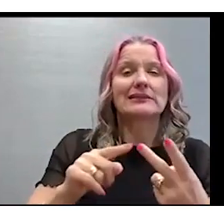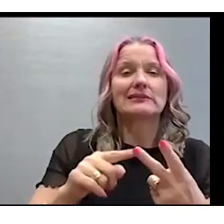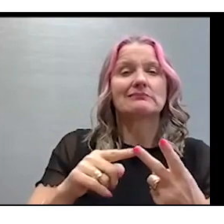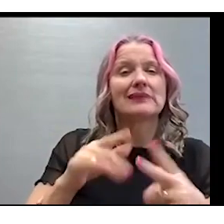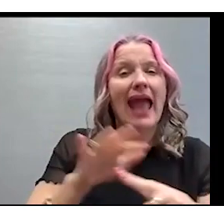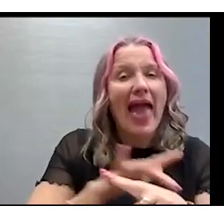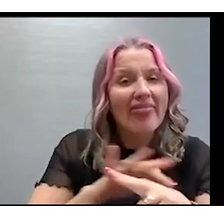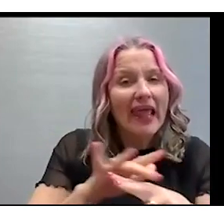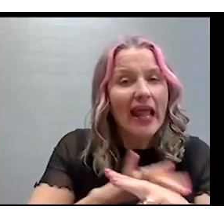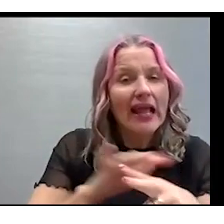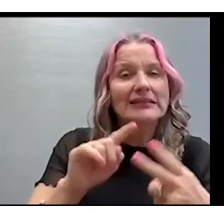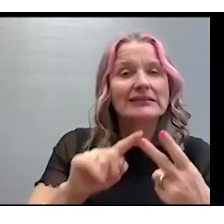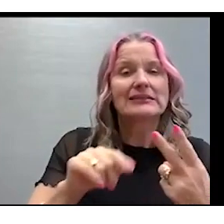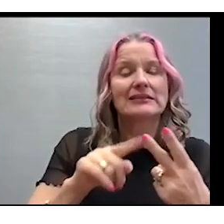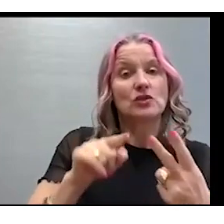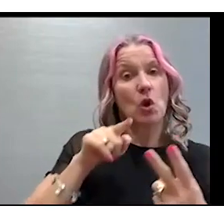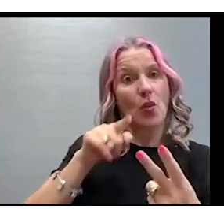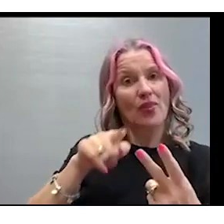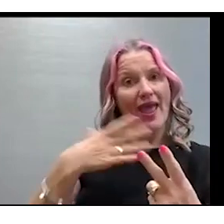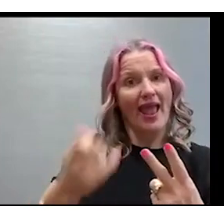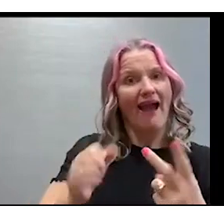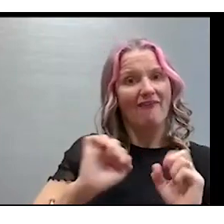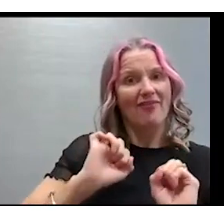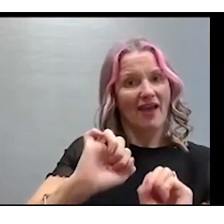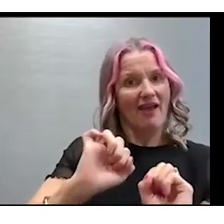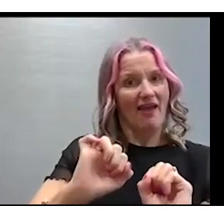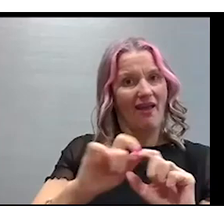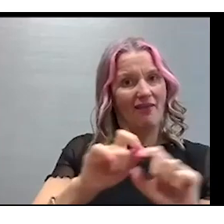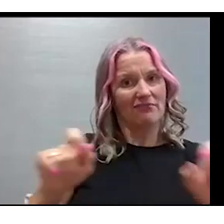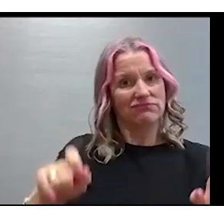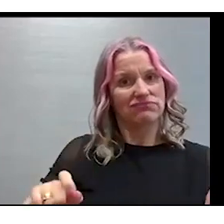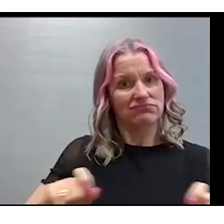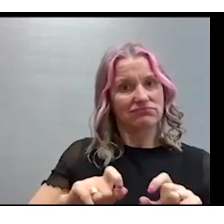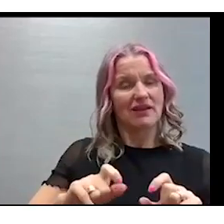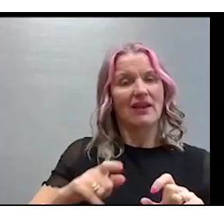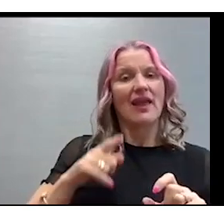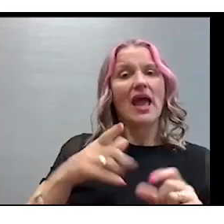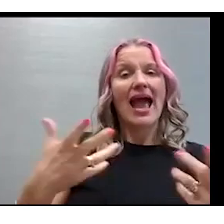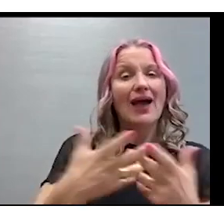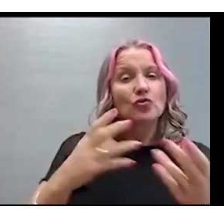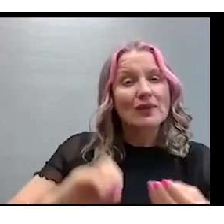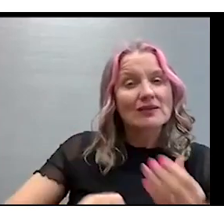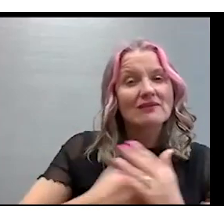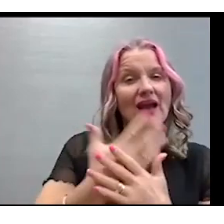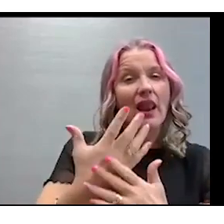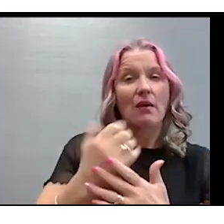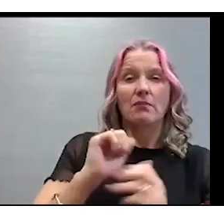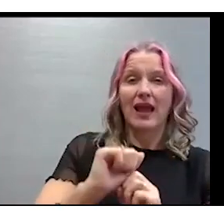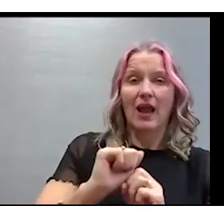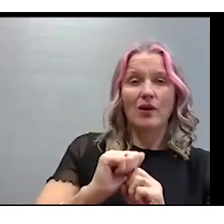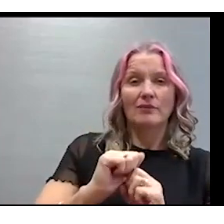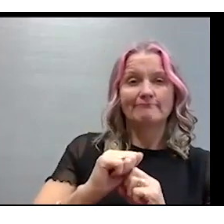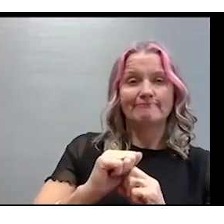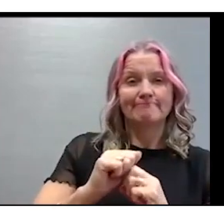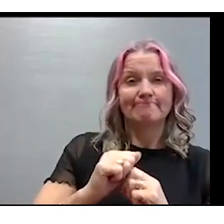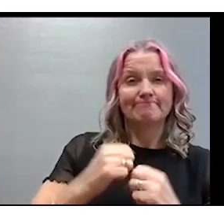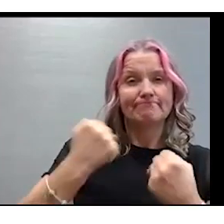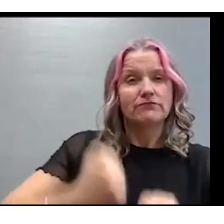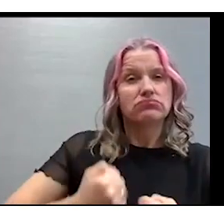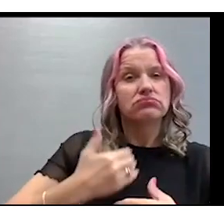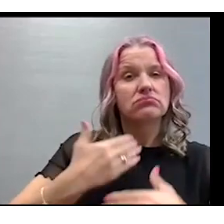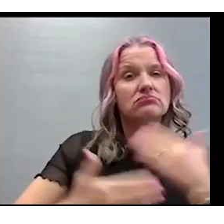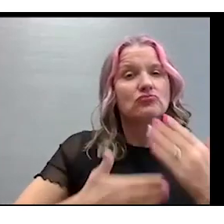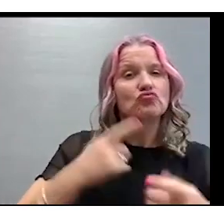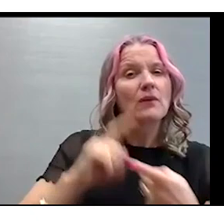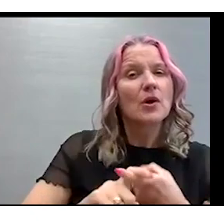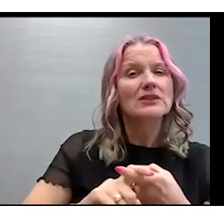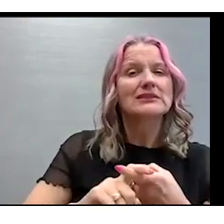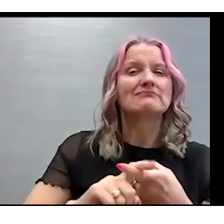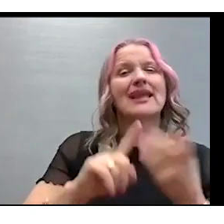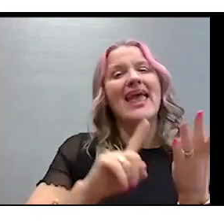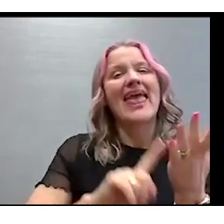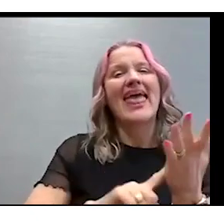So they have the frameworks in terms of how we develop a robust, we call it lexicon is a list